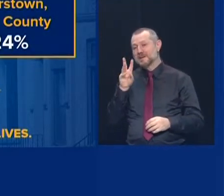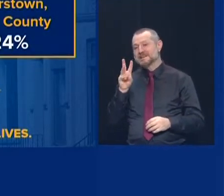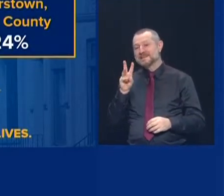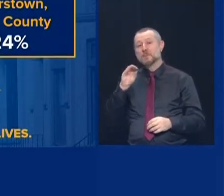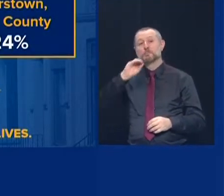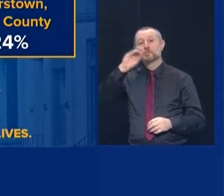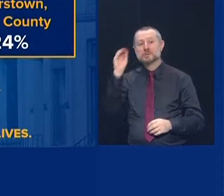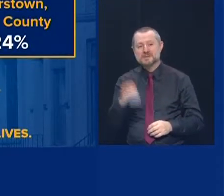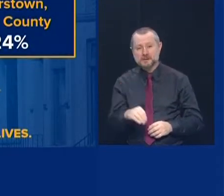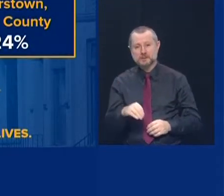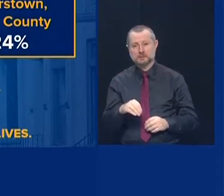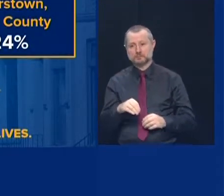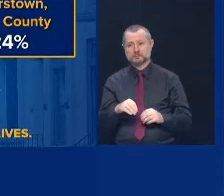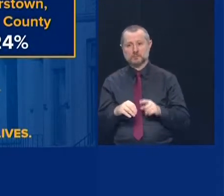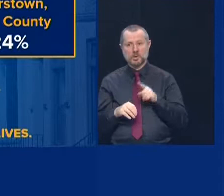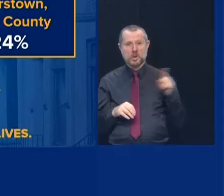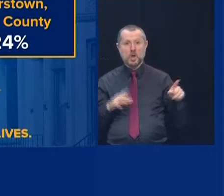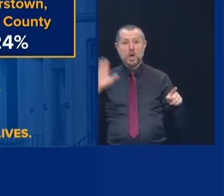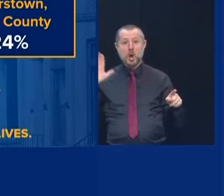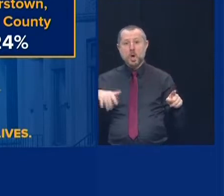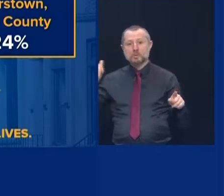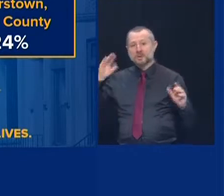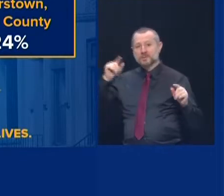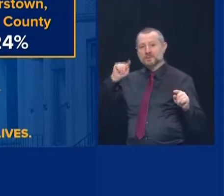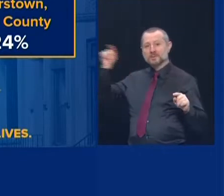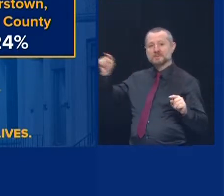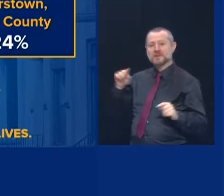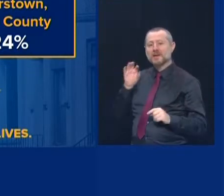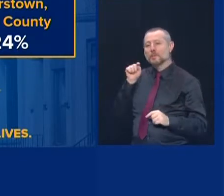RATE IN YOUR COMMUNITY. THIS STATE, THE HIGHEST